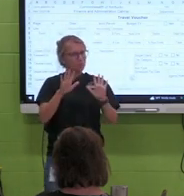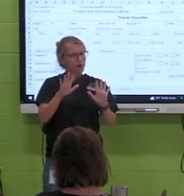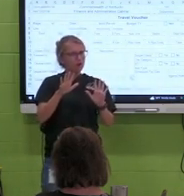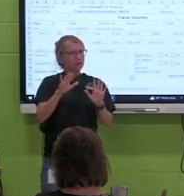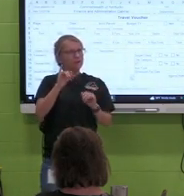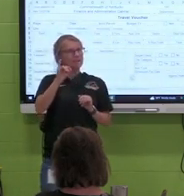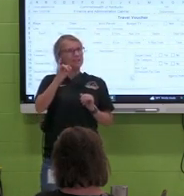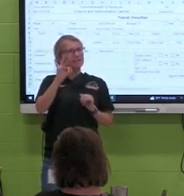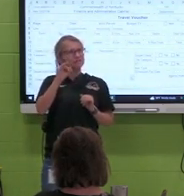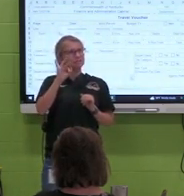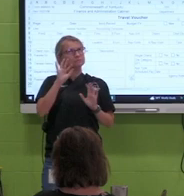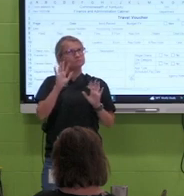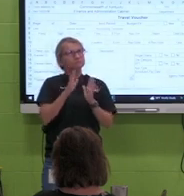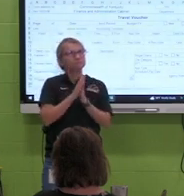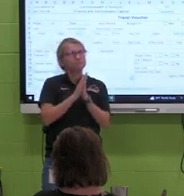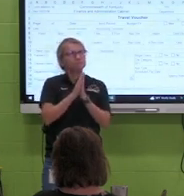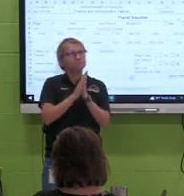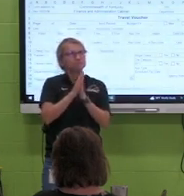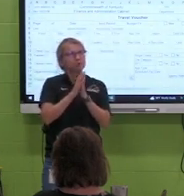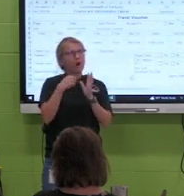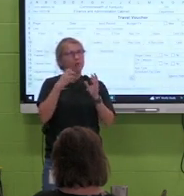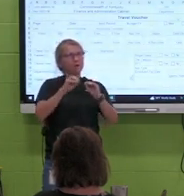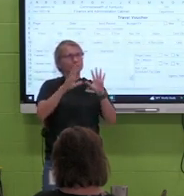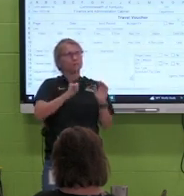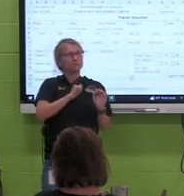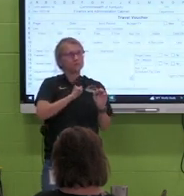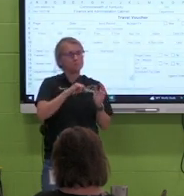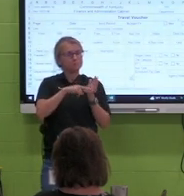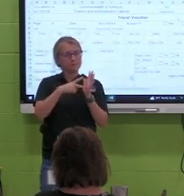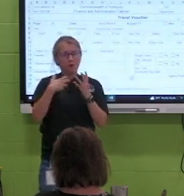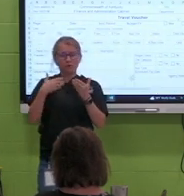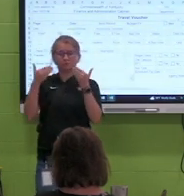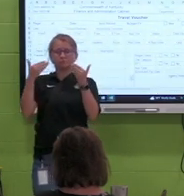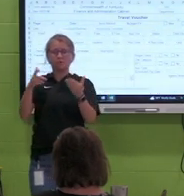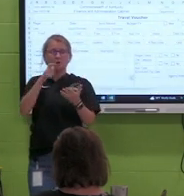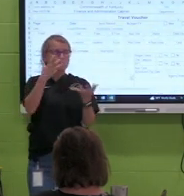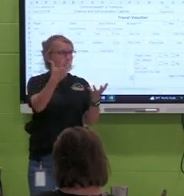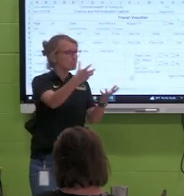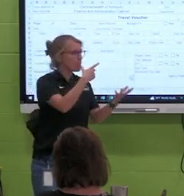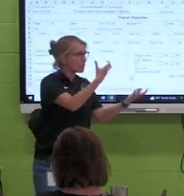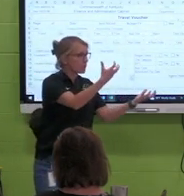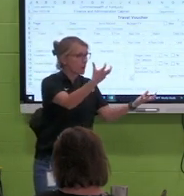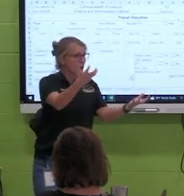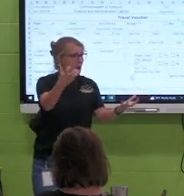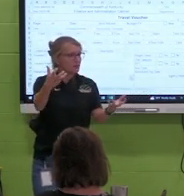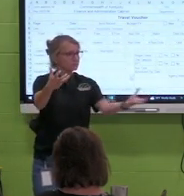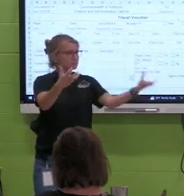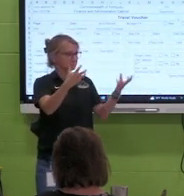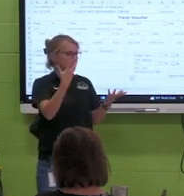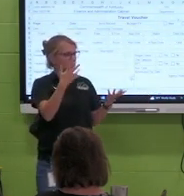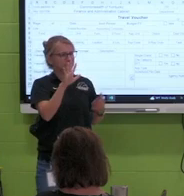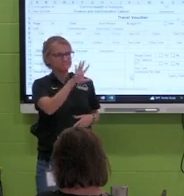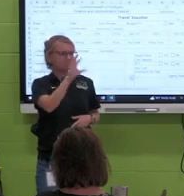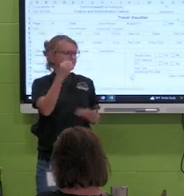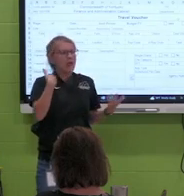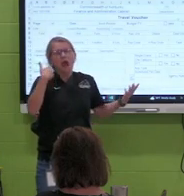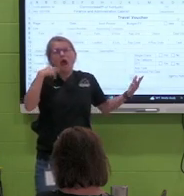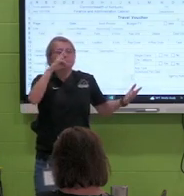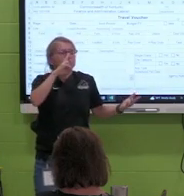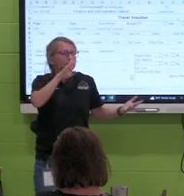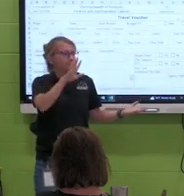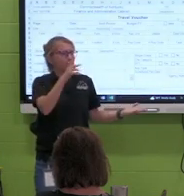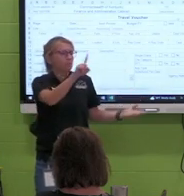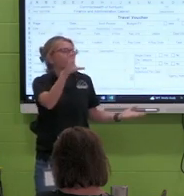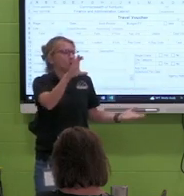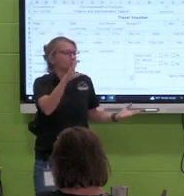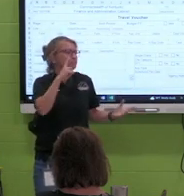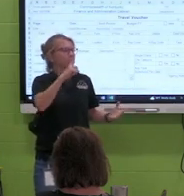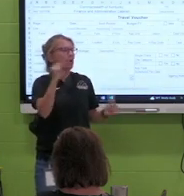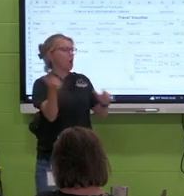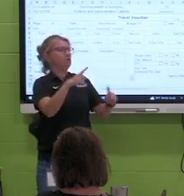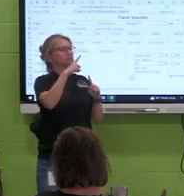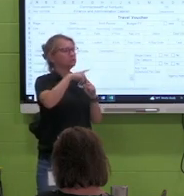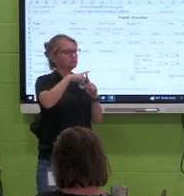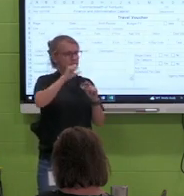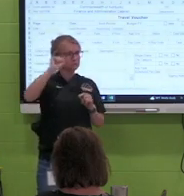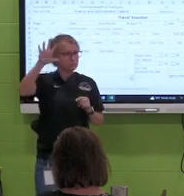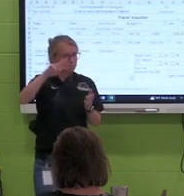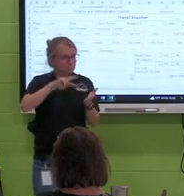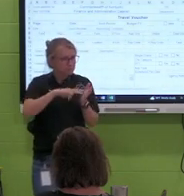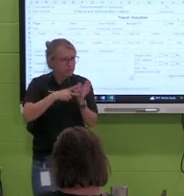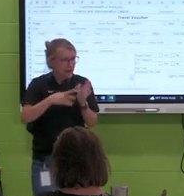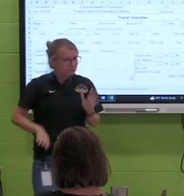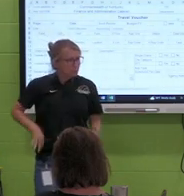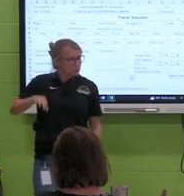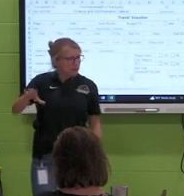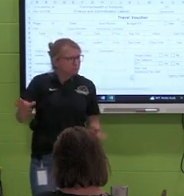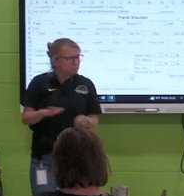thinking so I'm asking people if they want shirts and we might need like 50 t-shirts